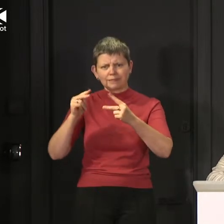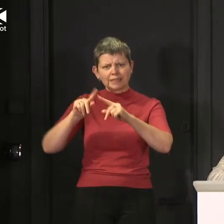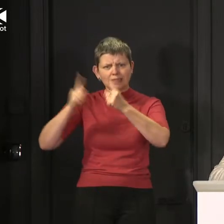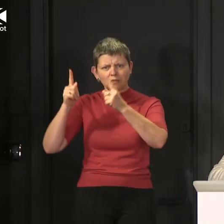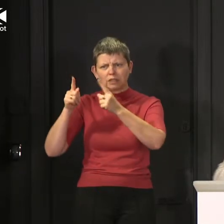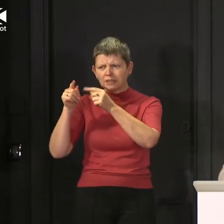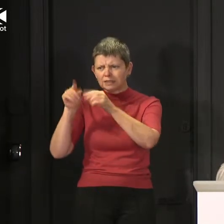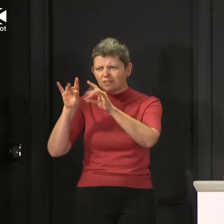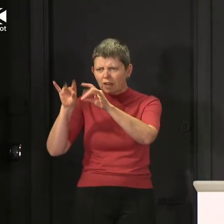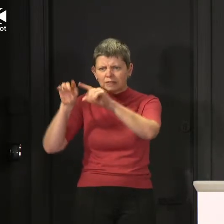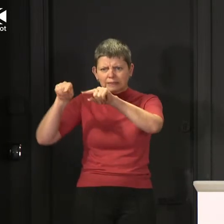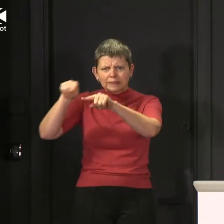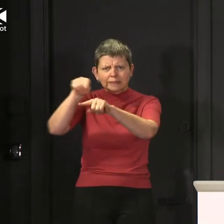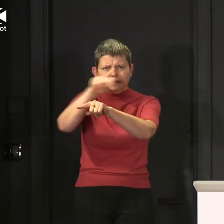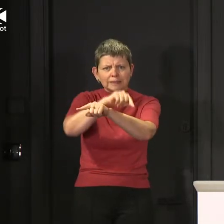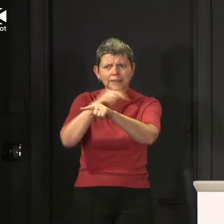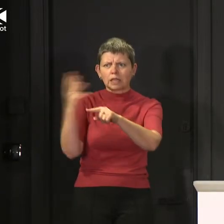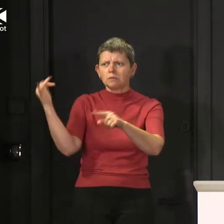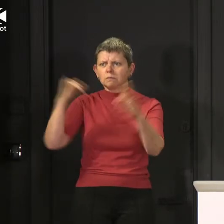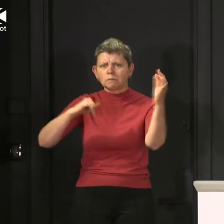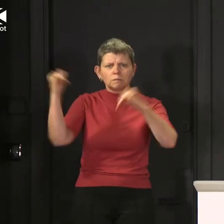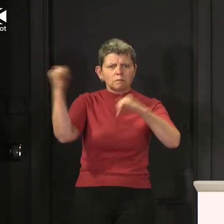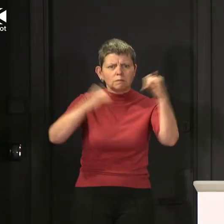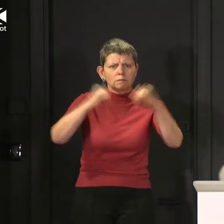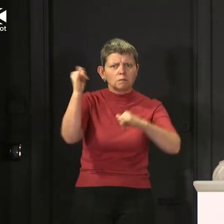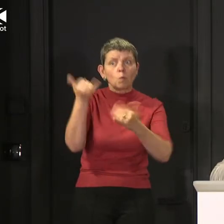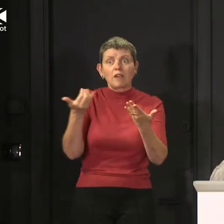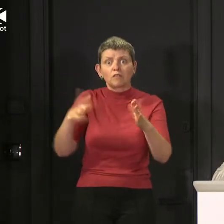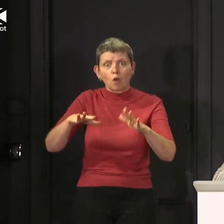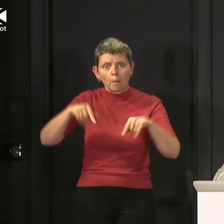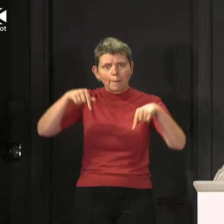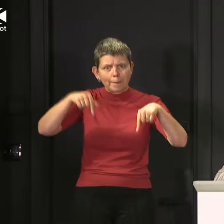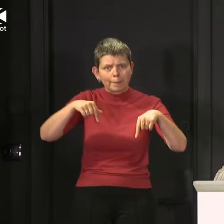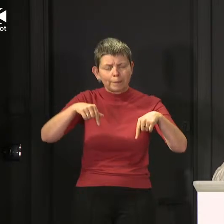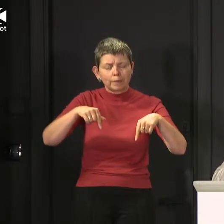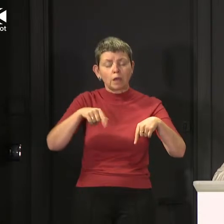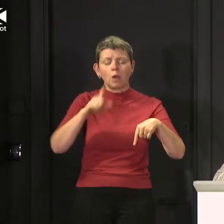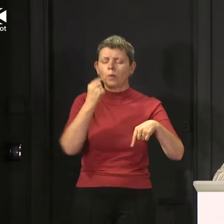Scotland. Now we can debate the rights and wrongs of that, but we are now at a stage